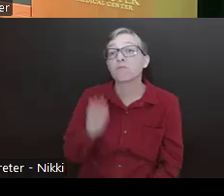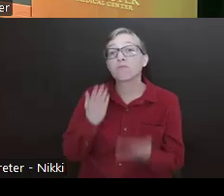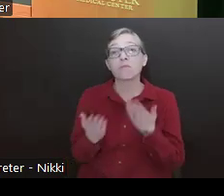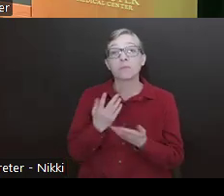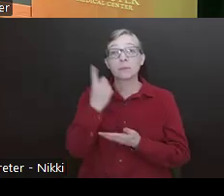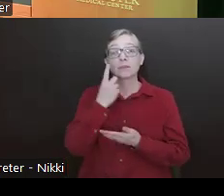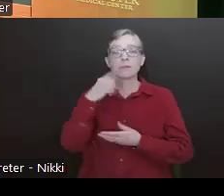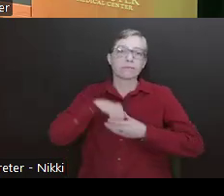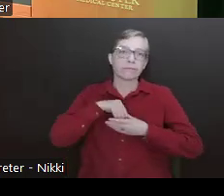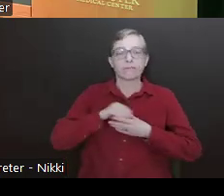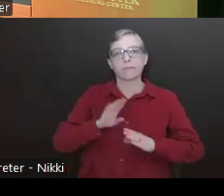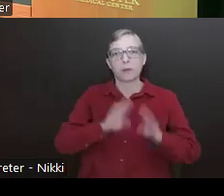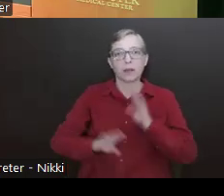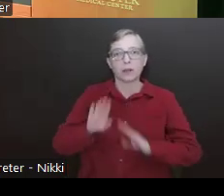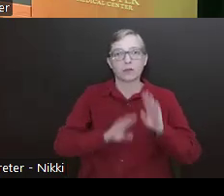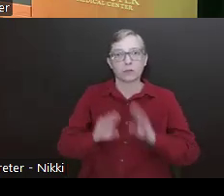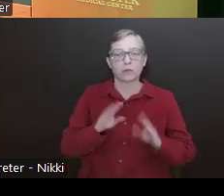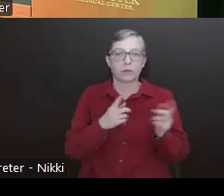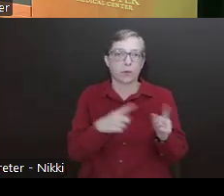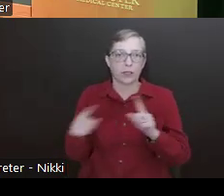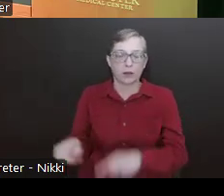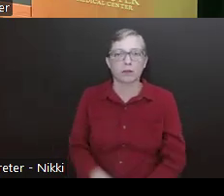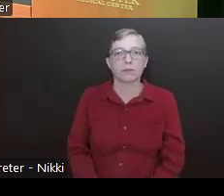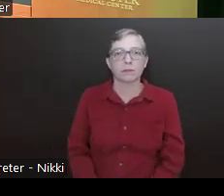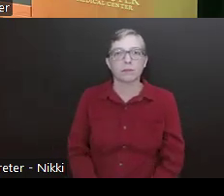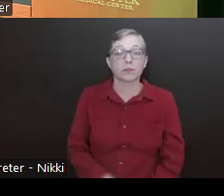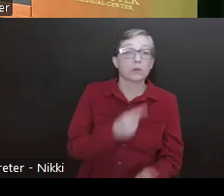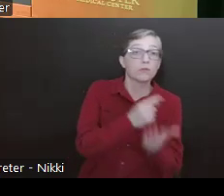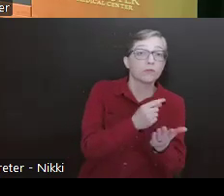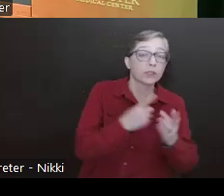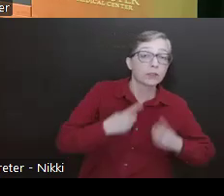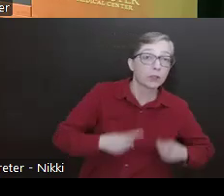where actually kind of treating depression might lead to reduced inflammation or reduced you